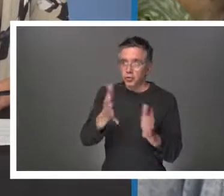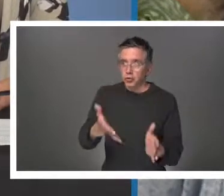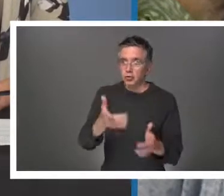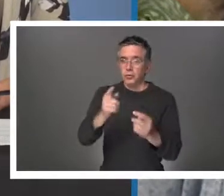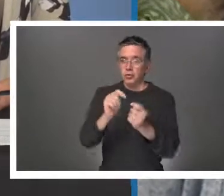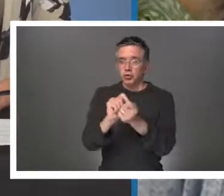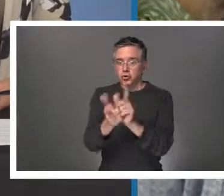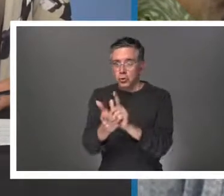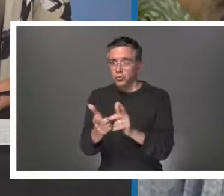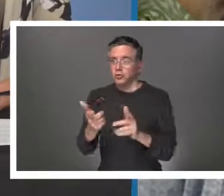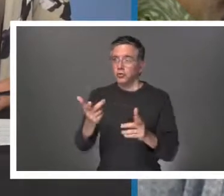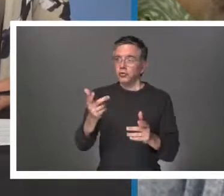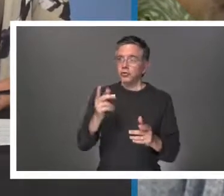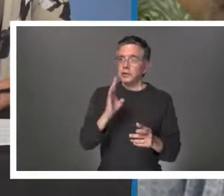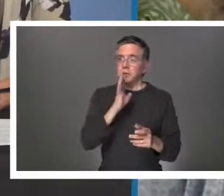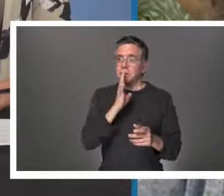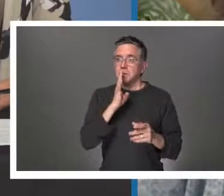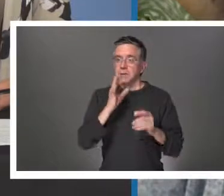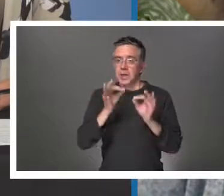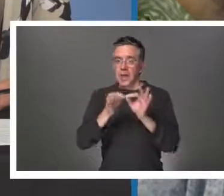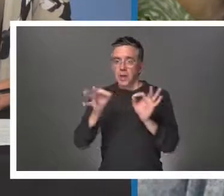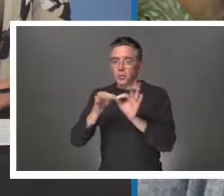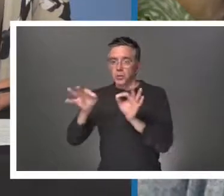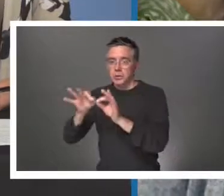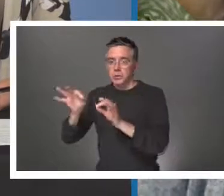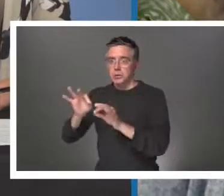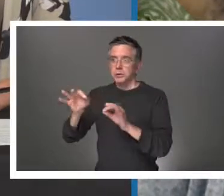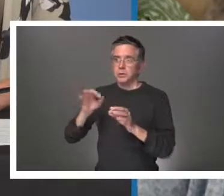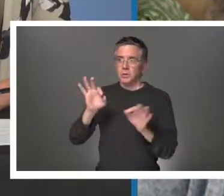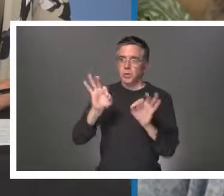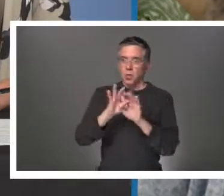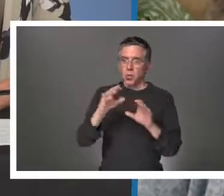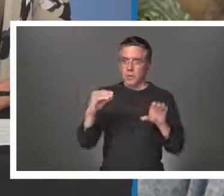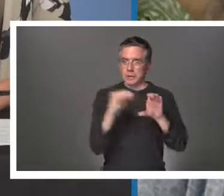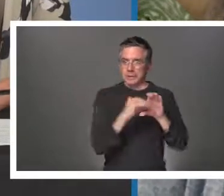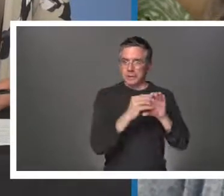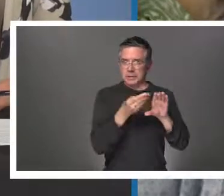in increasing access to testing and vaccine sites,